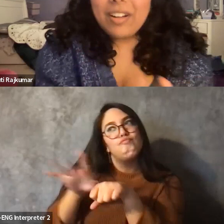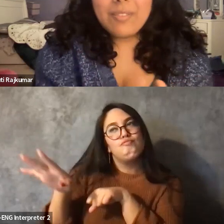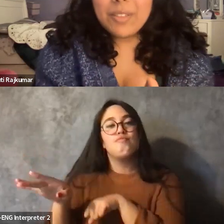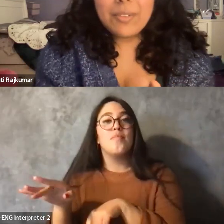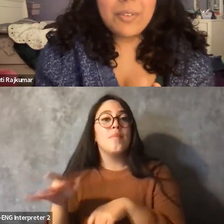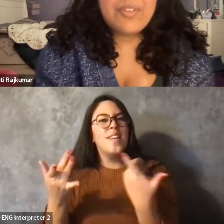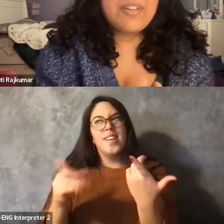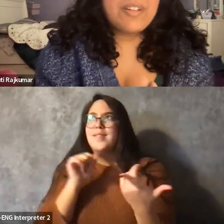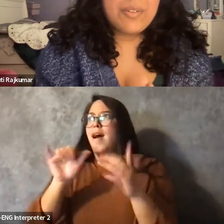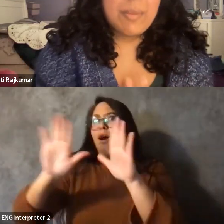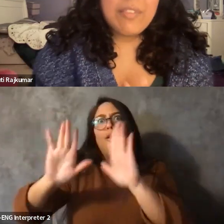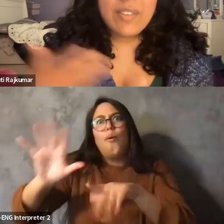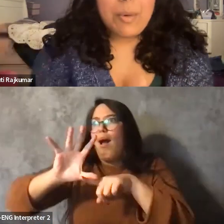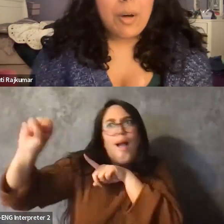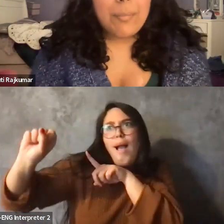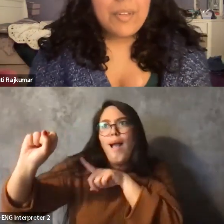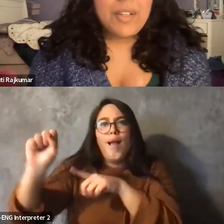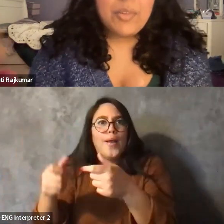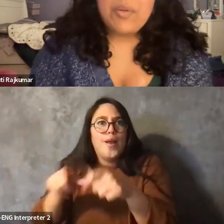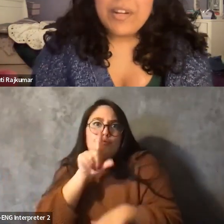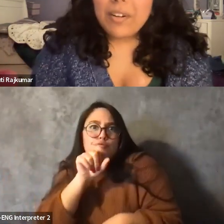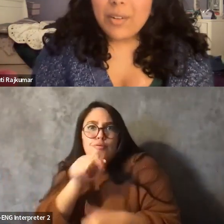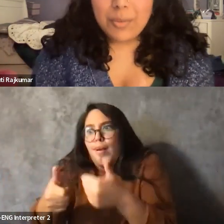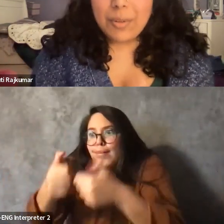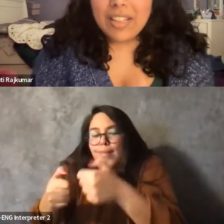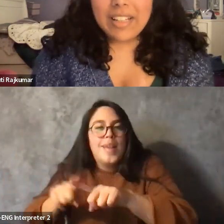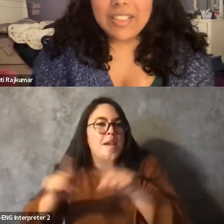of Universal Studios, and my friend's mom, who is a lawyer, also wrote a letter